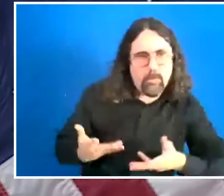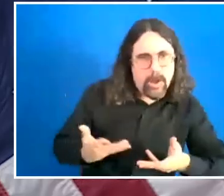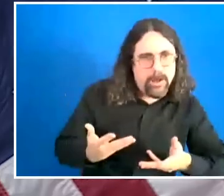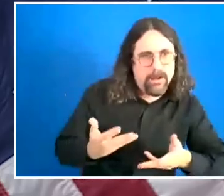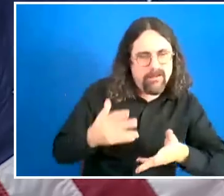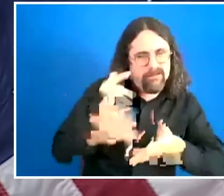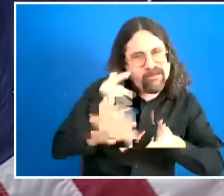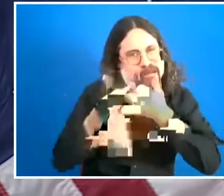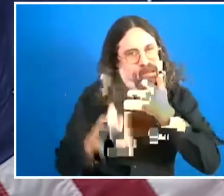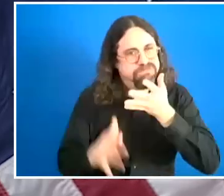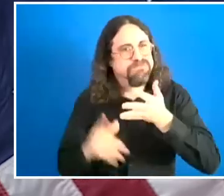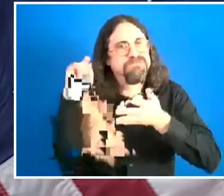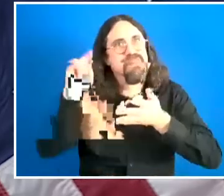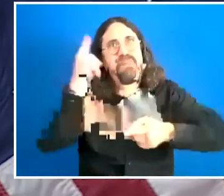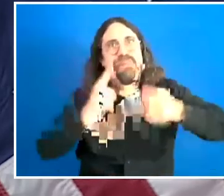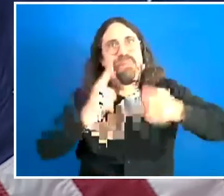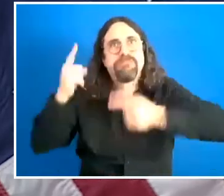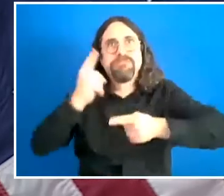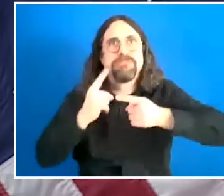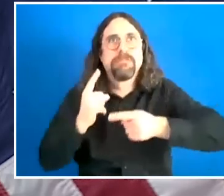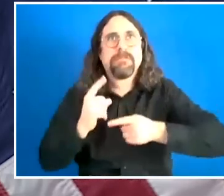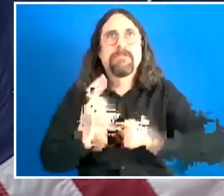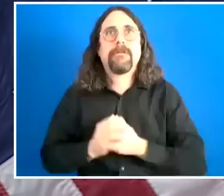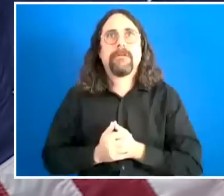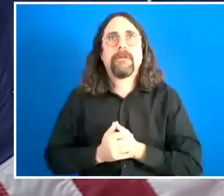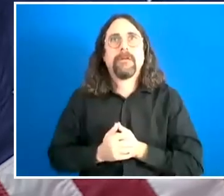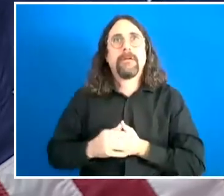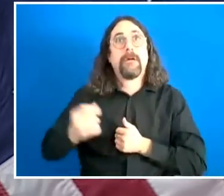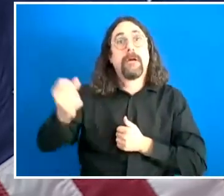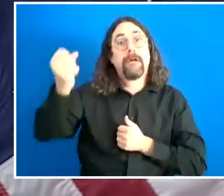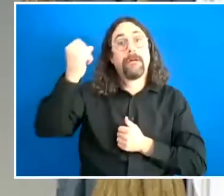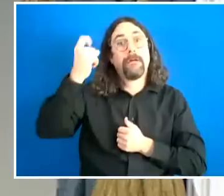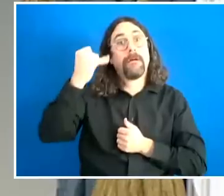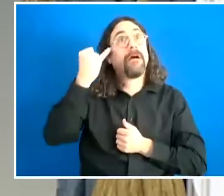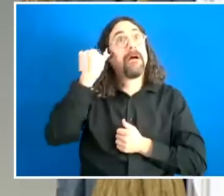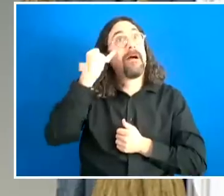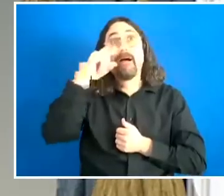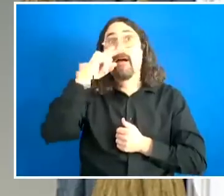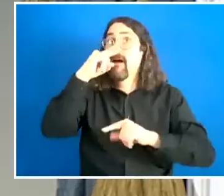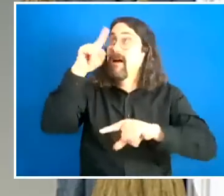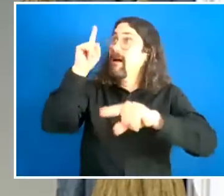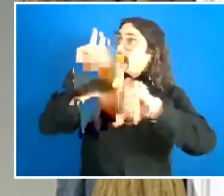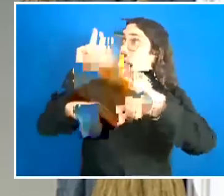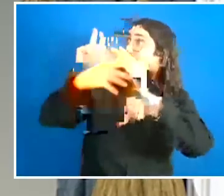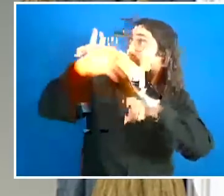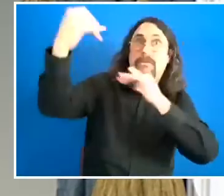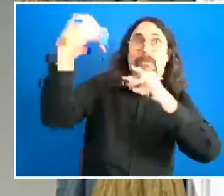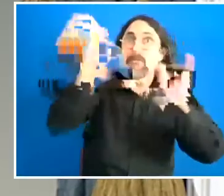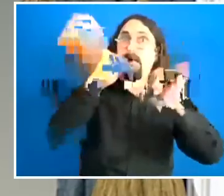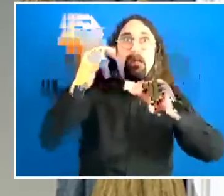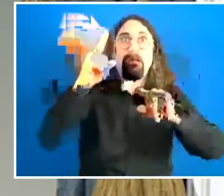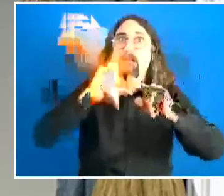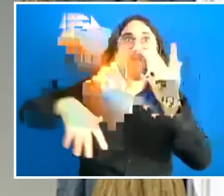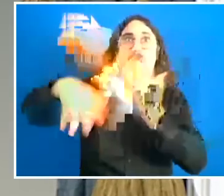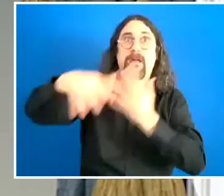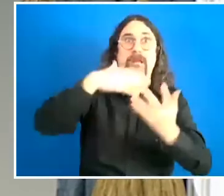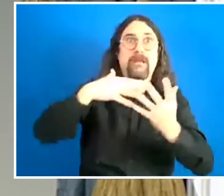BECAUSE THEY NDO'HT A MVEUCH TO DO AND IT MIGHT BE A TIEM TO LEARN MORE AND TGE HEAAD OF THINGS.